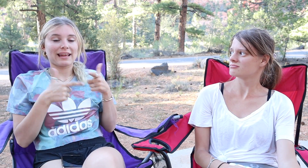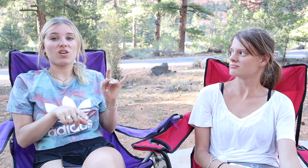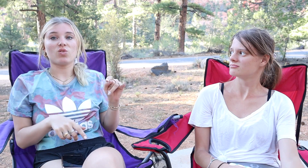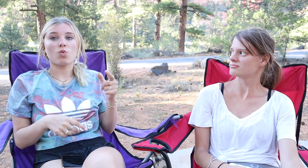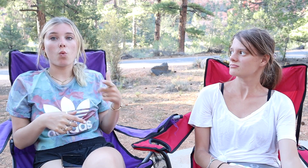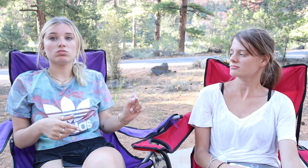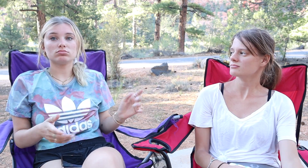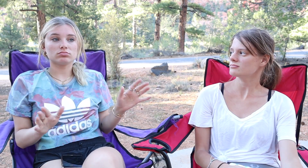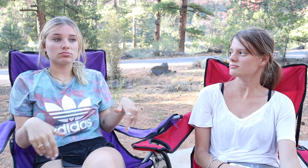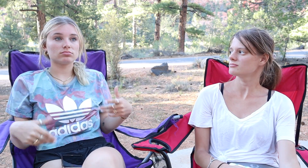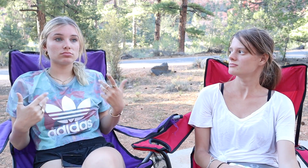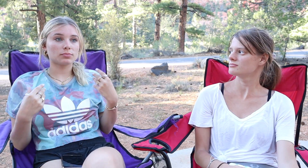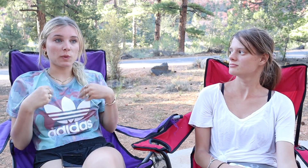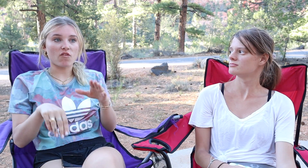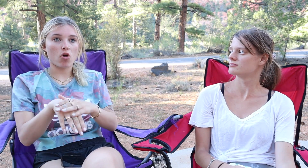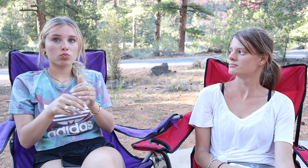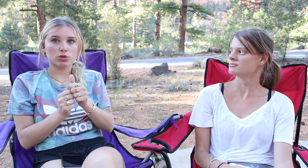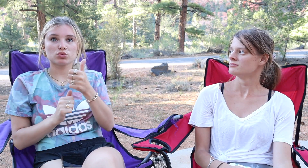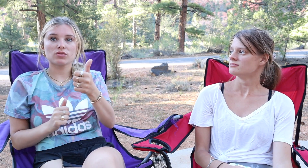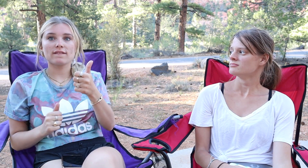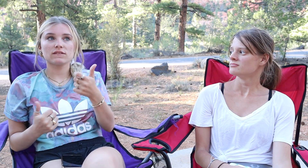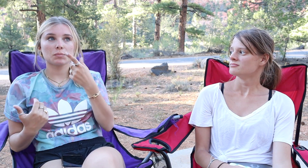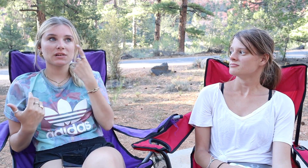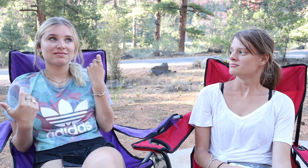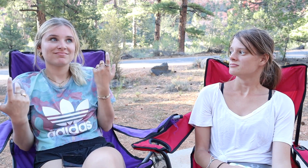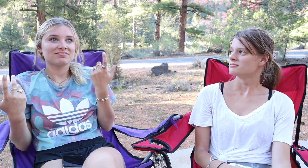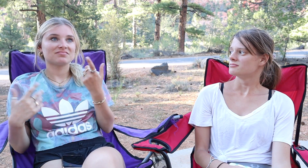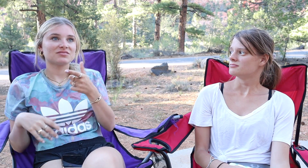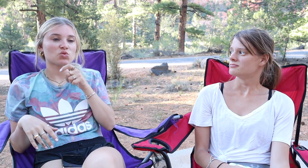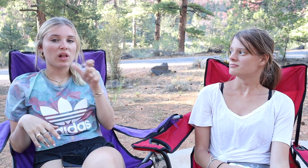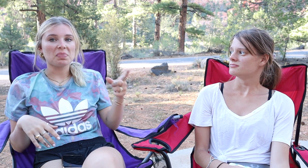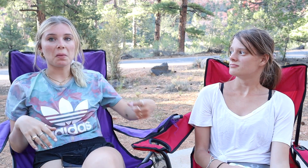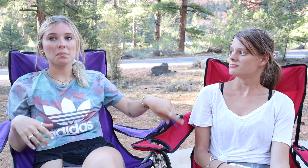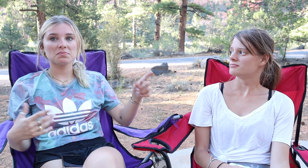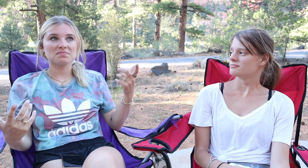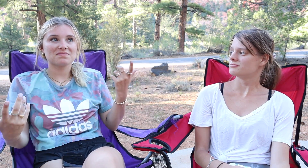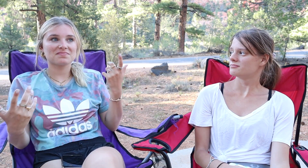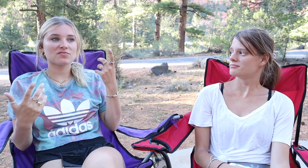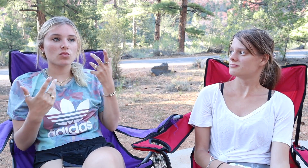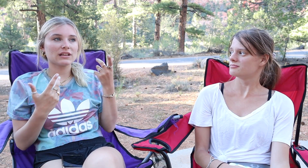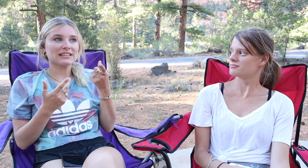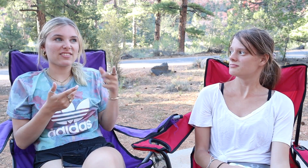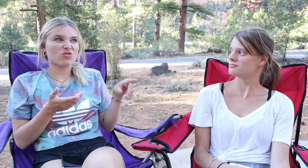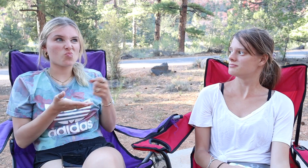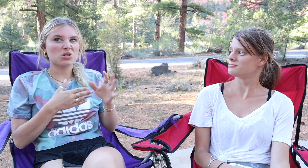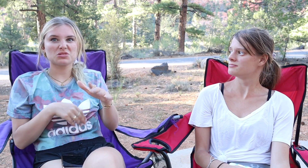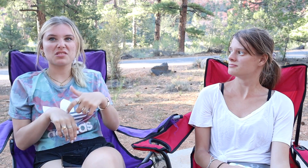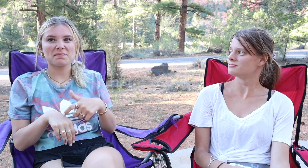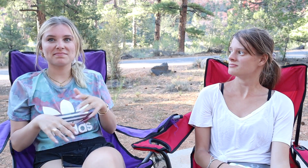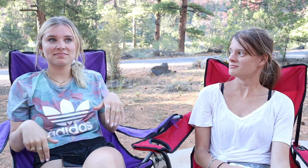you need to let it go try to move on with yourself because you do not need them they are wasting your time if you keep staying in the loop